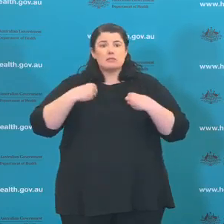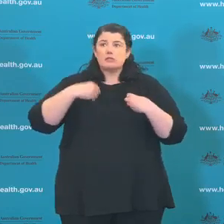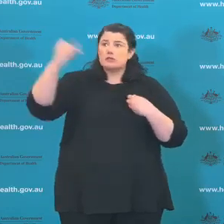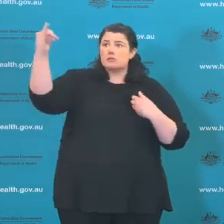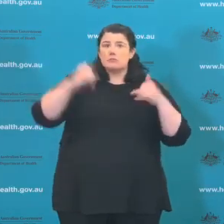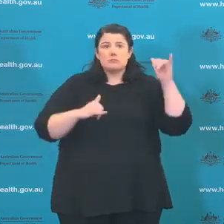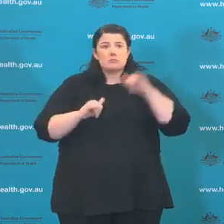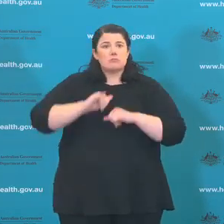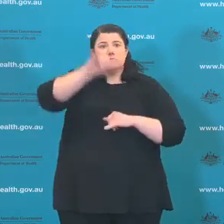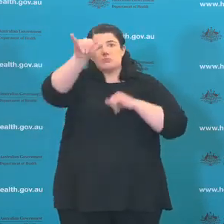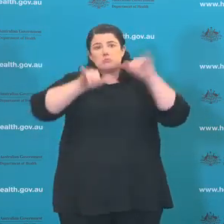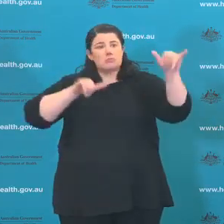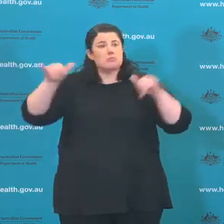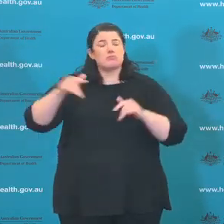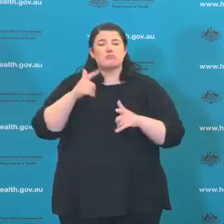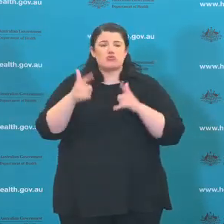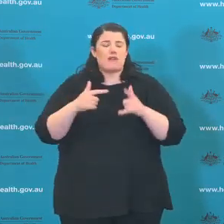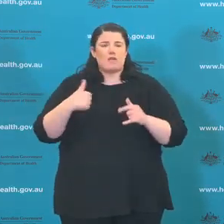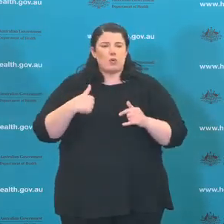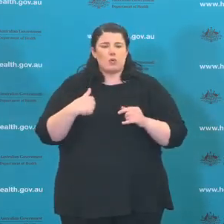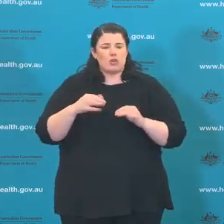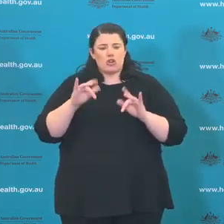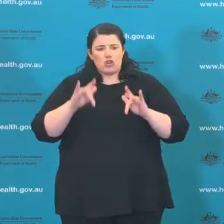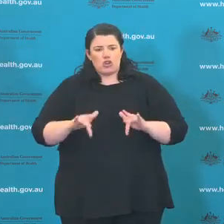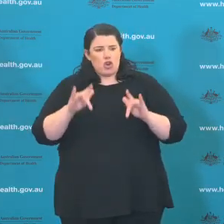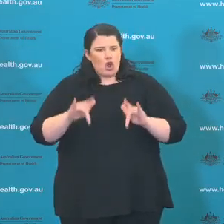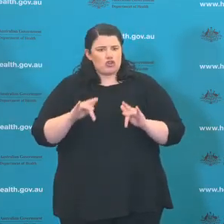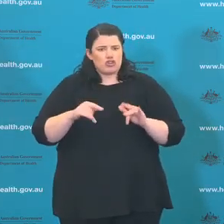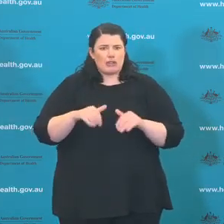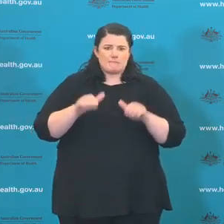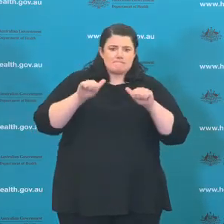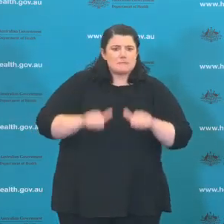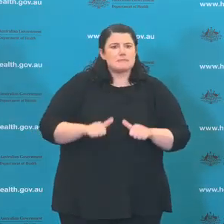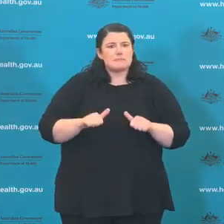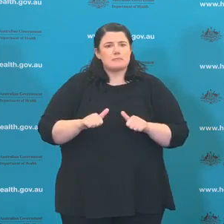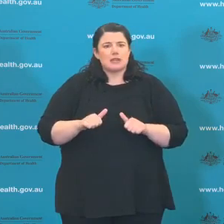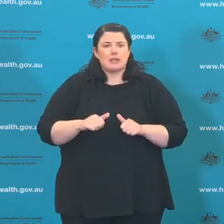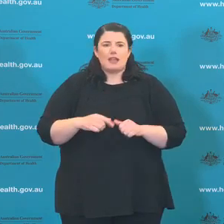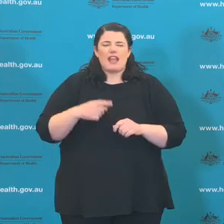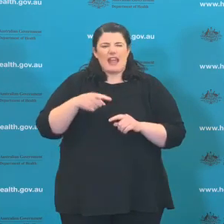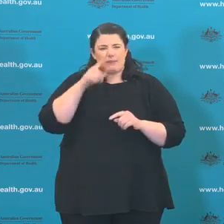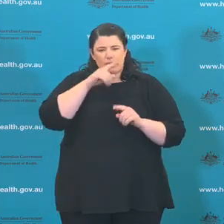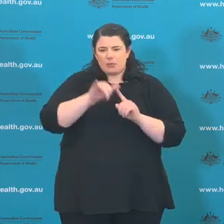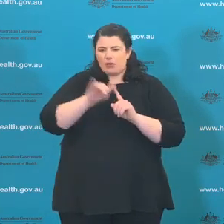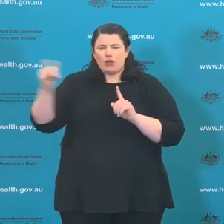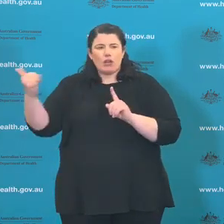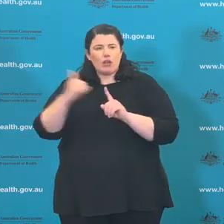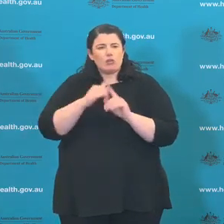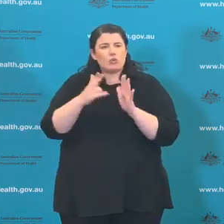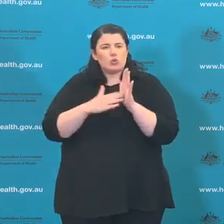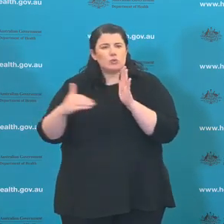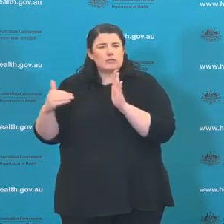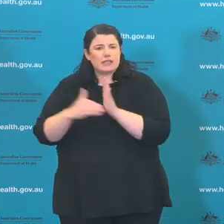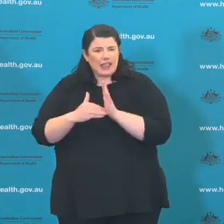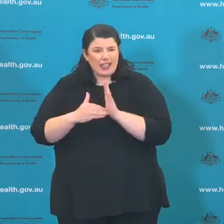lot about this discussion of the trans-tasman bubble, I'm sure you're sick of being asked questions about it but has that progressed any further of those